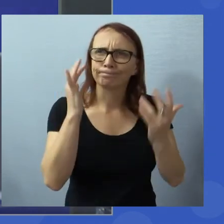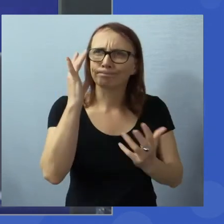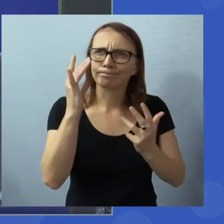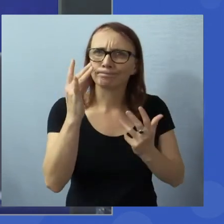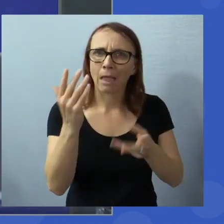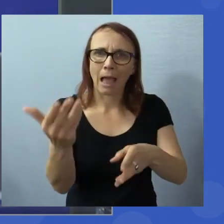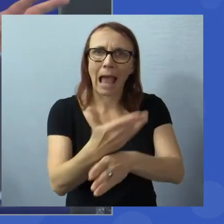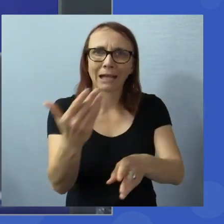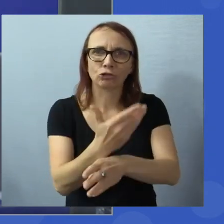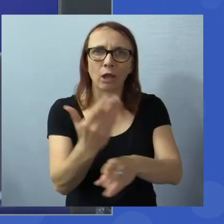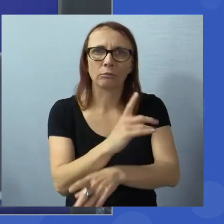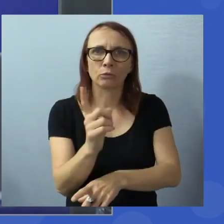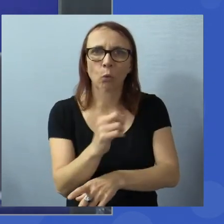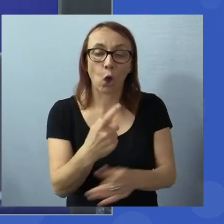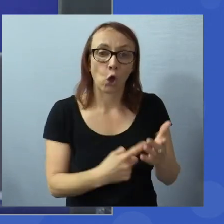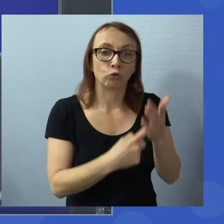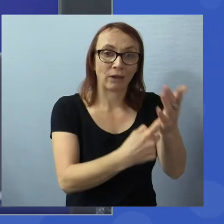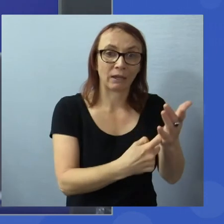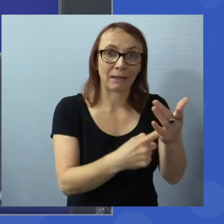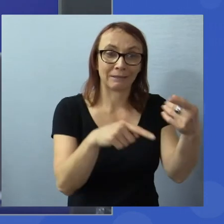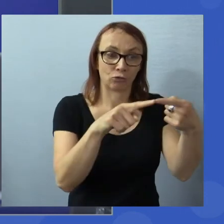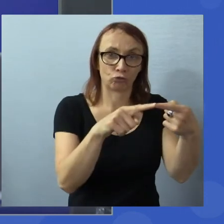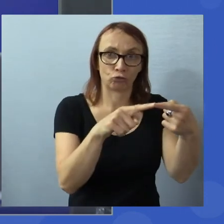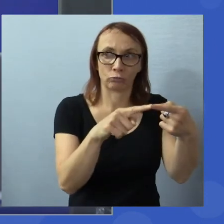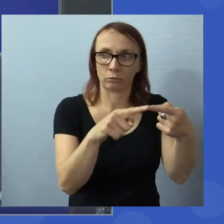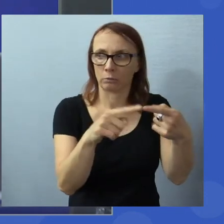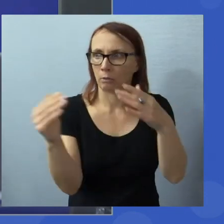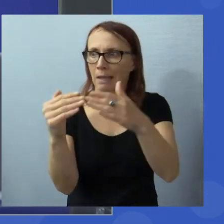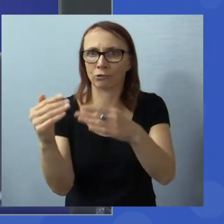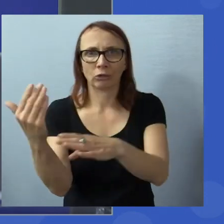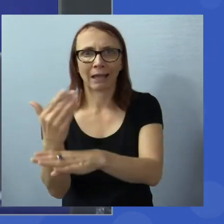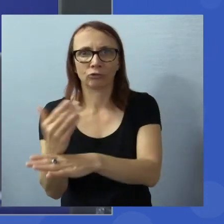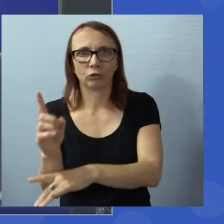need to be set against these recommendations and in the meantime